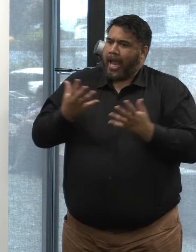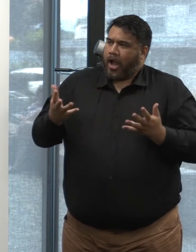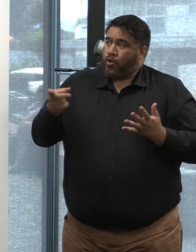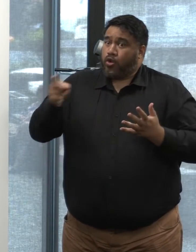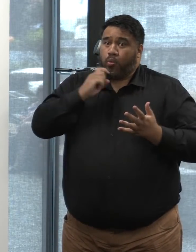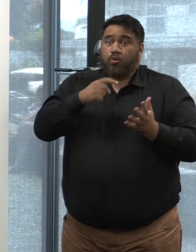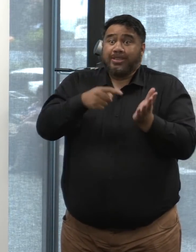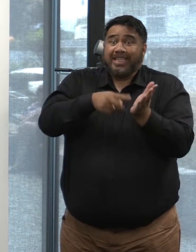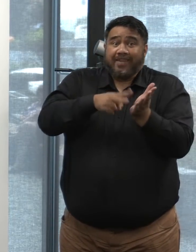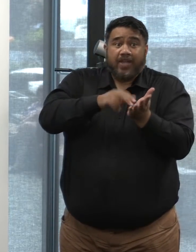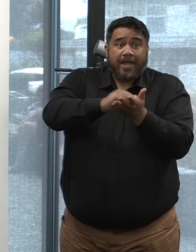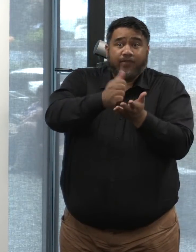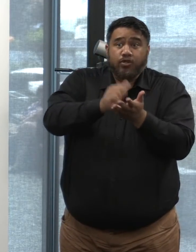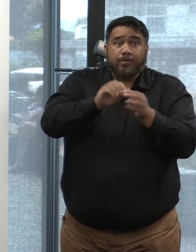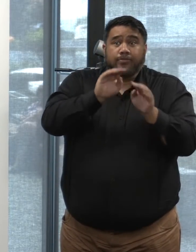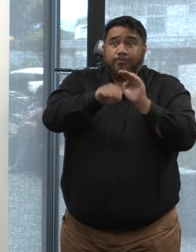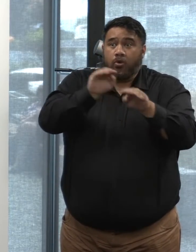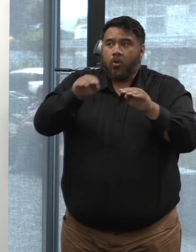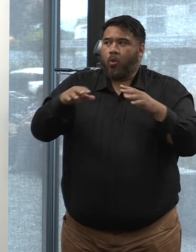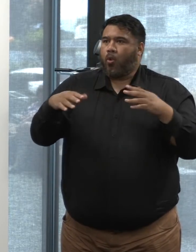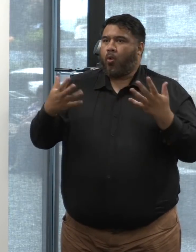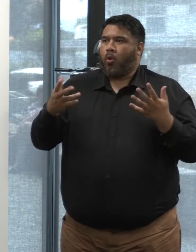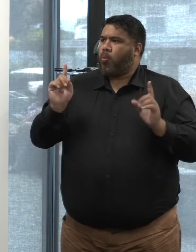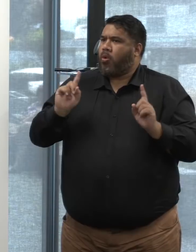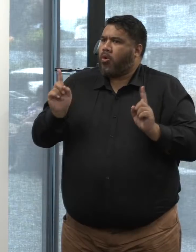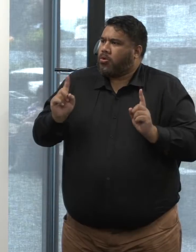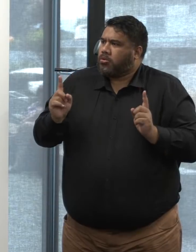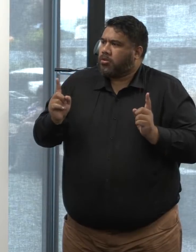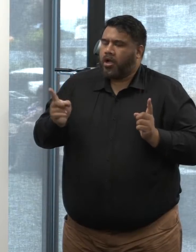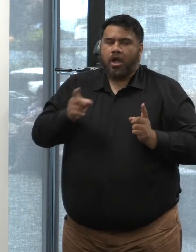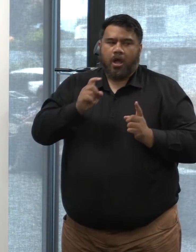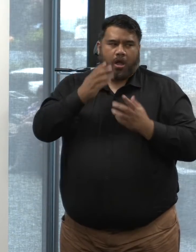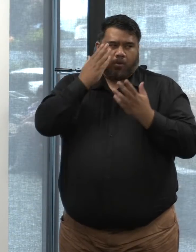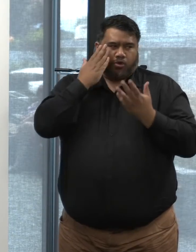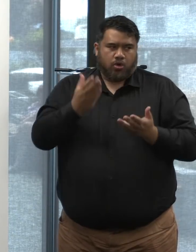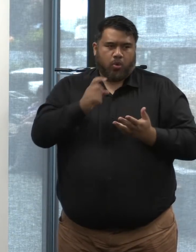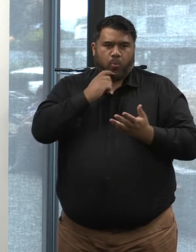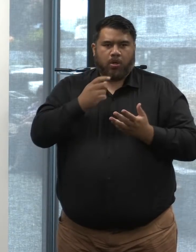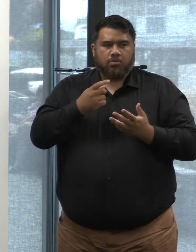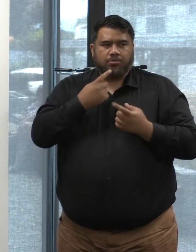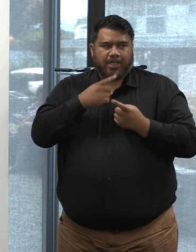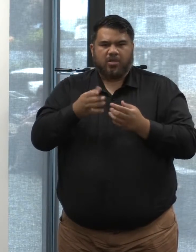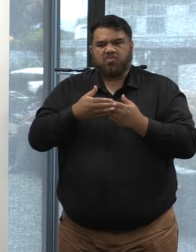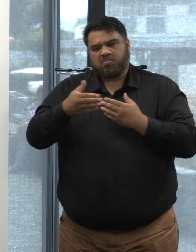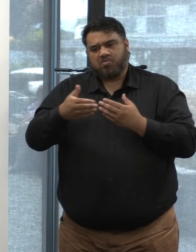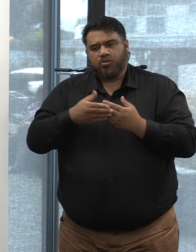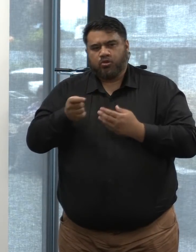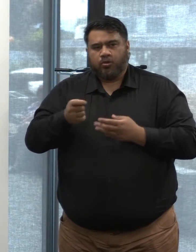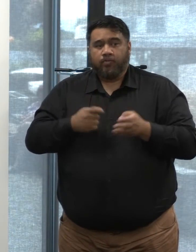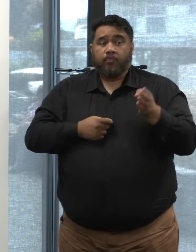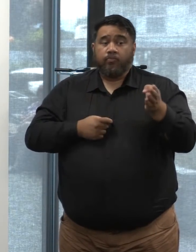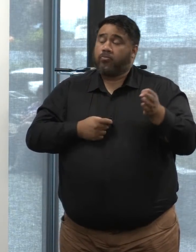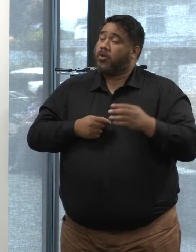months.